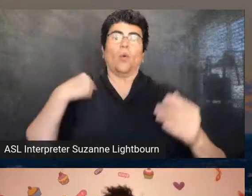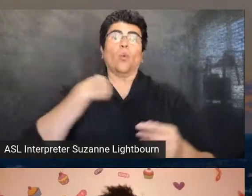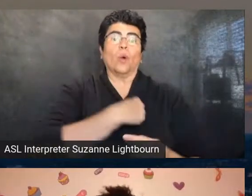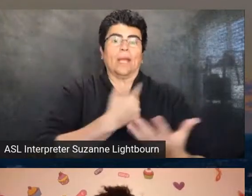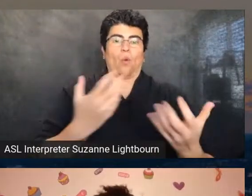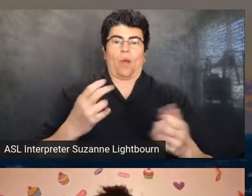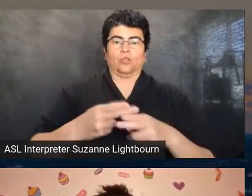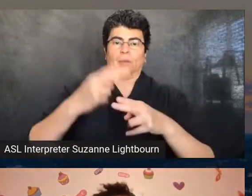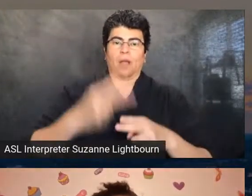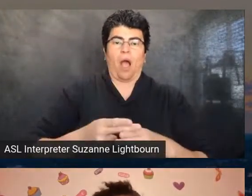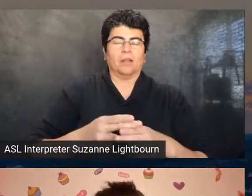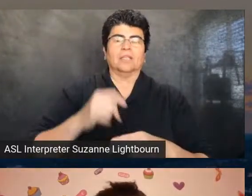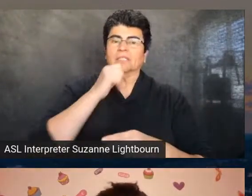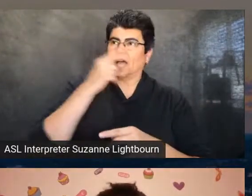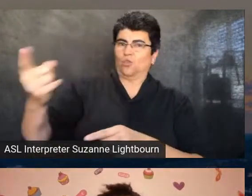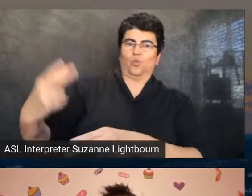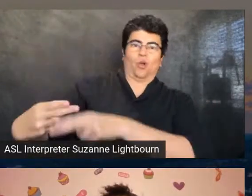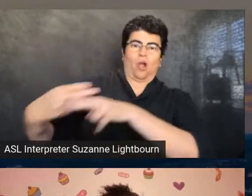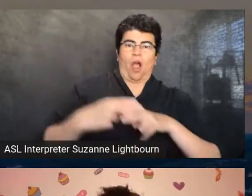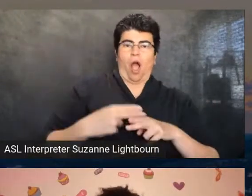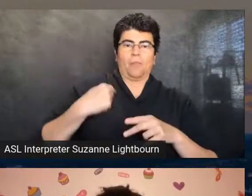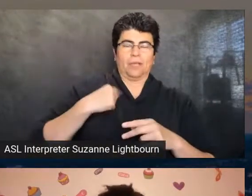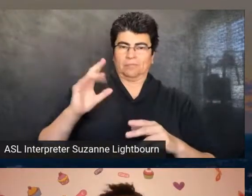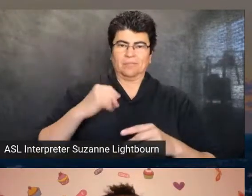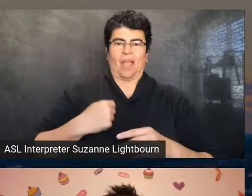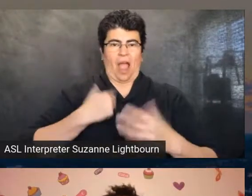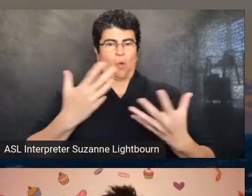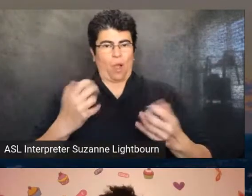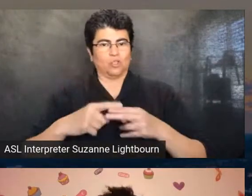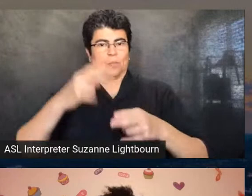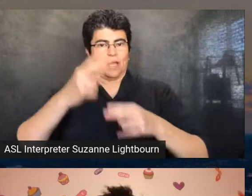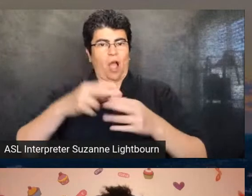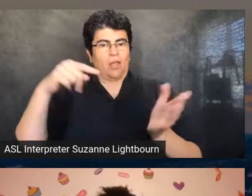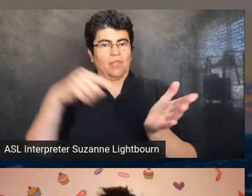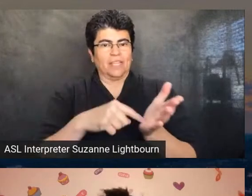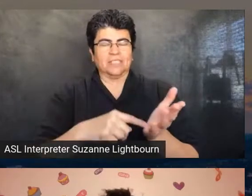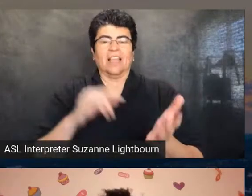So the disabled community is coming from,